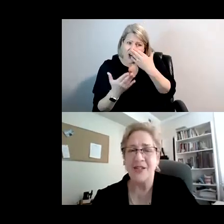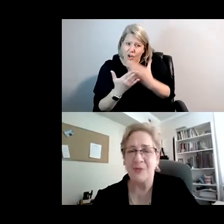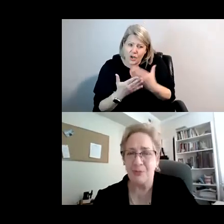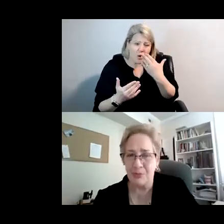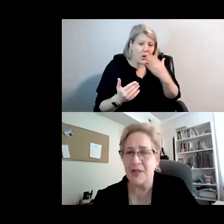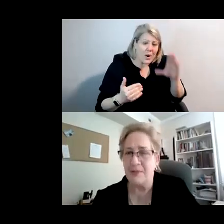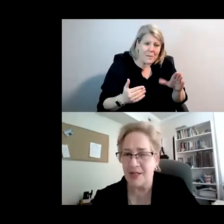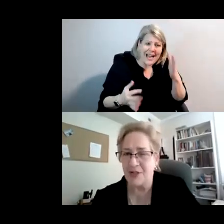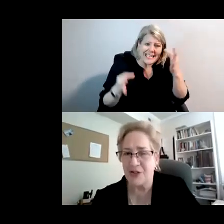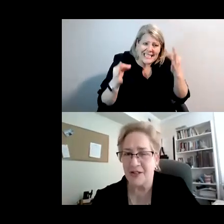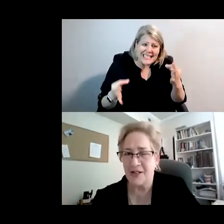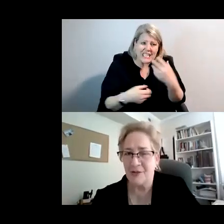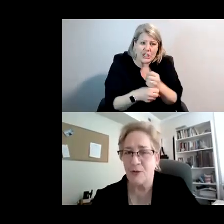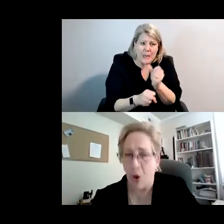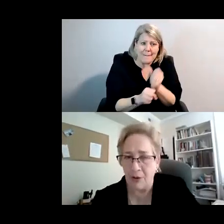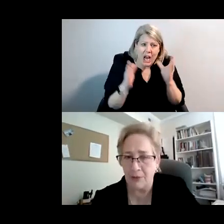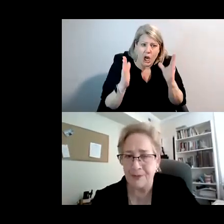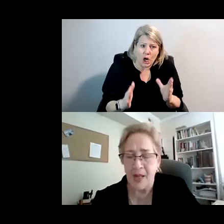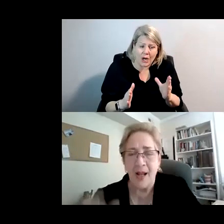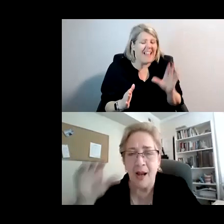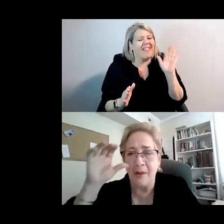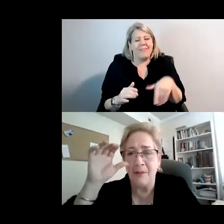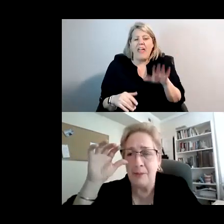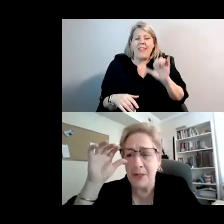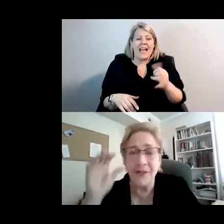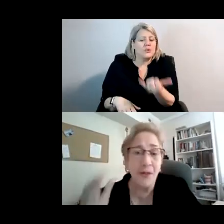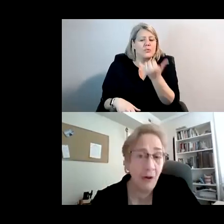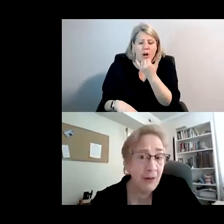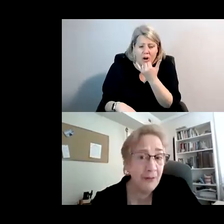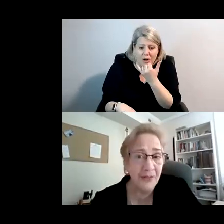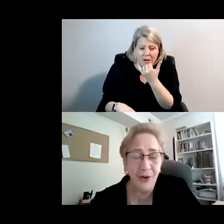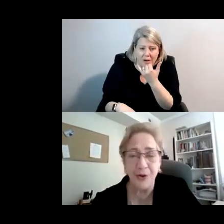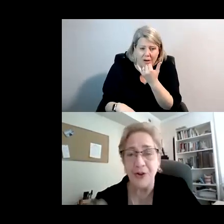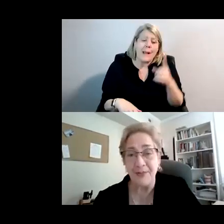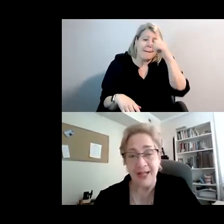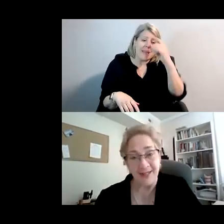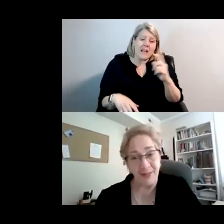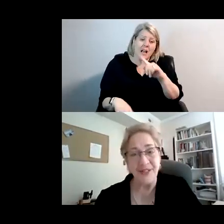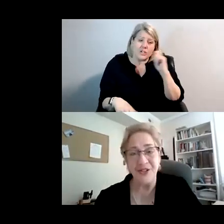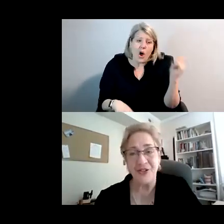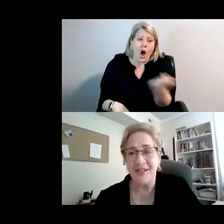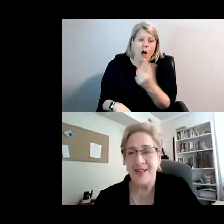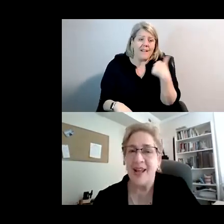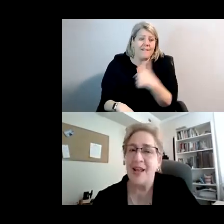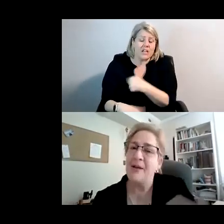is pretty much wrong. Because all of us are good at making some decisions